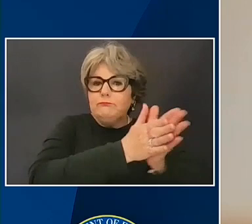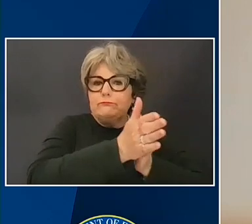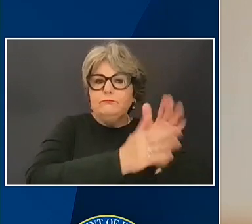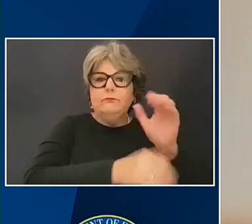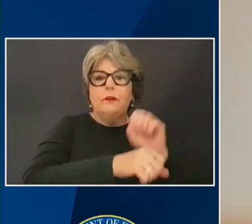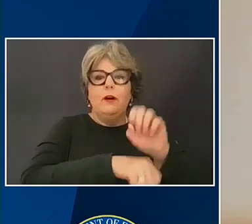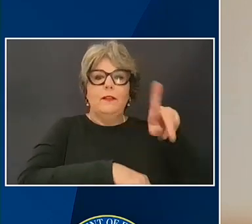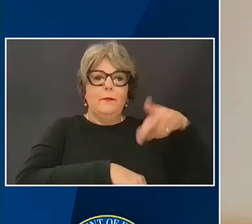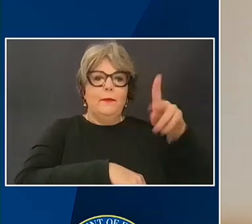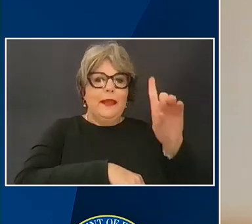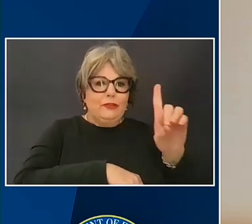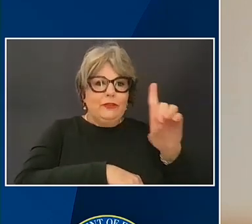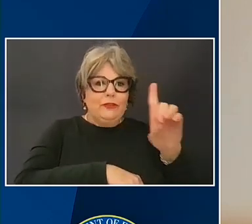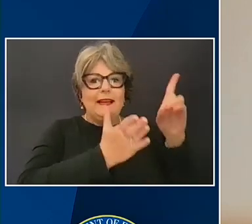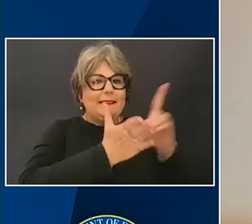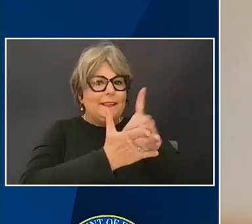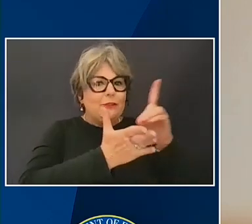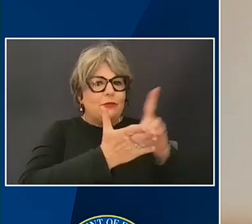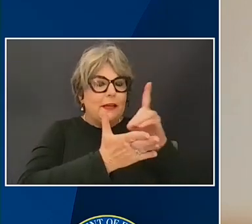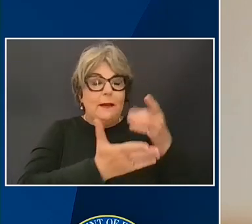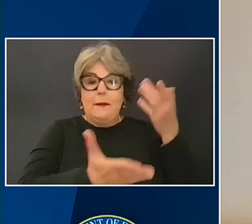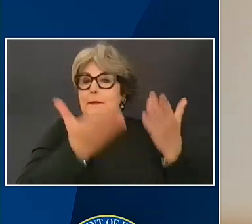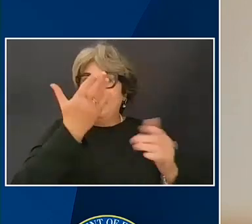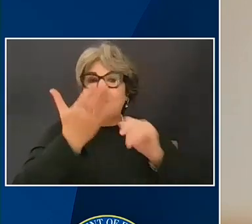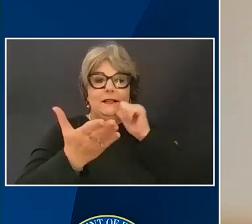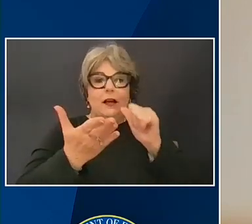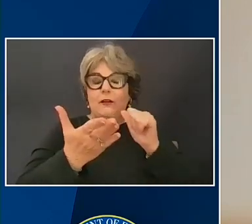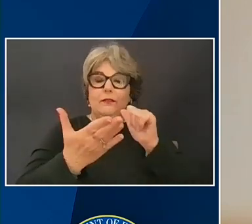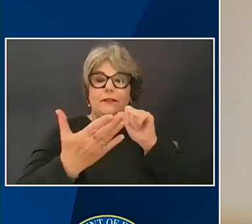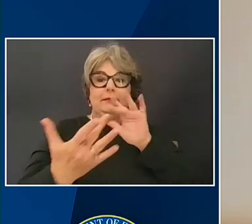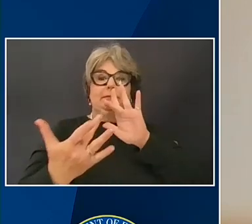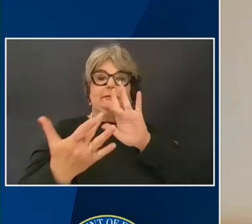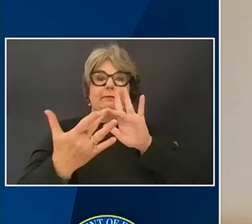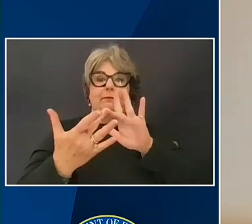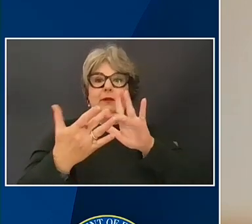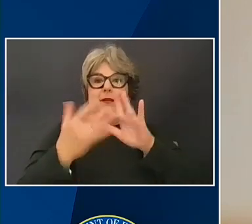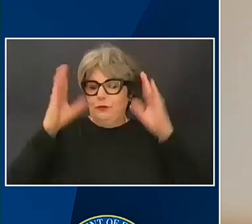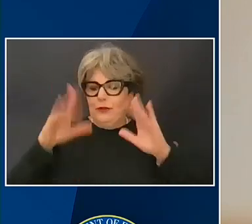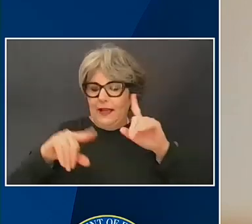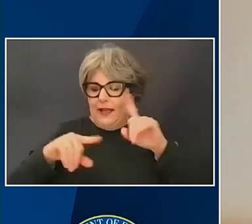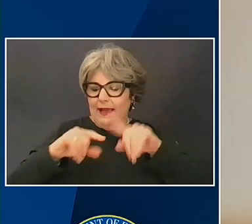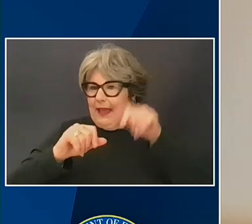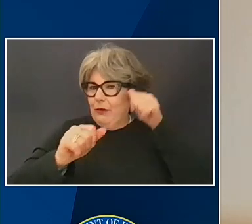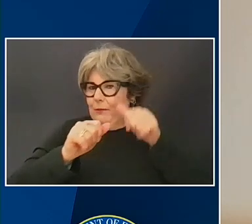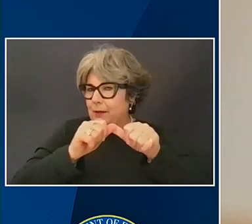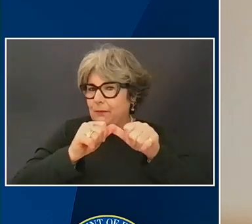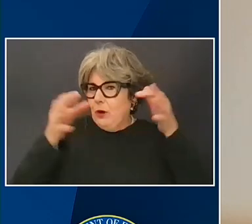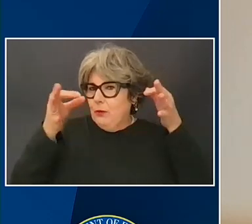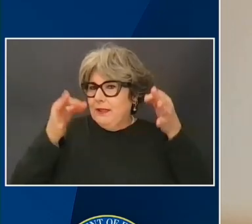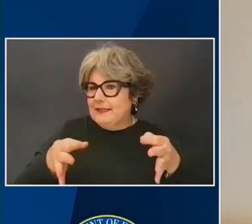that, where there might not be those touch points. And I just don't recall where we landed last time and I don't see any notes